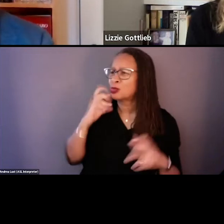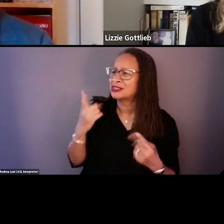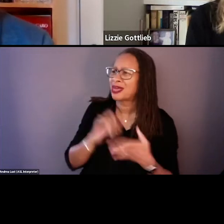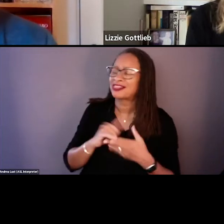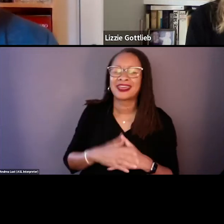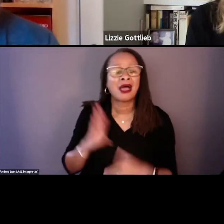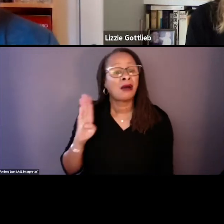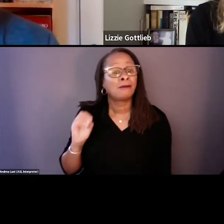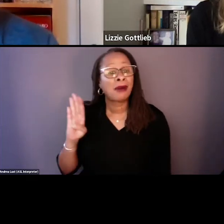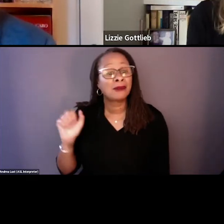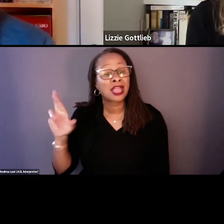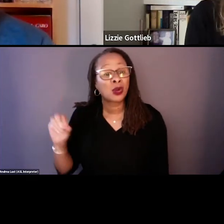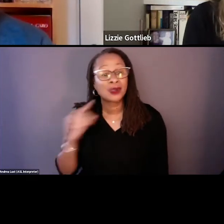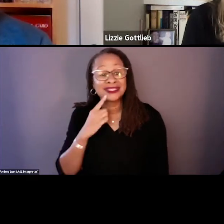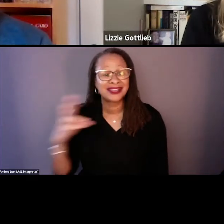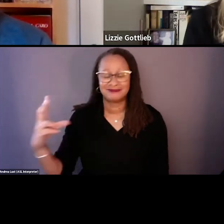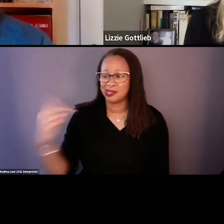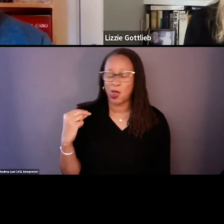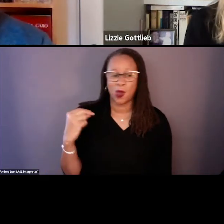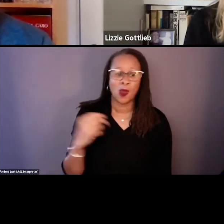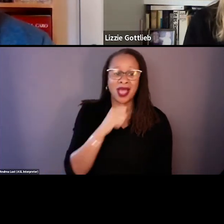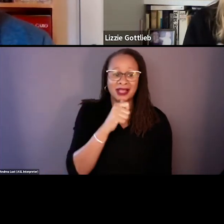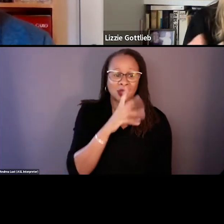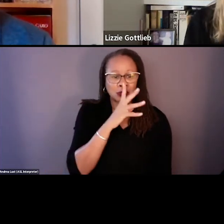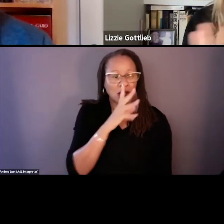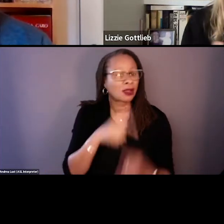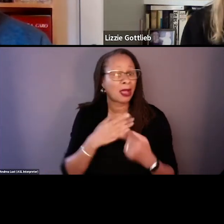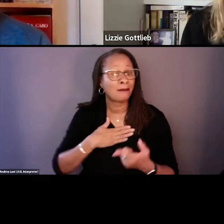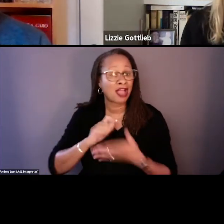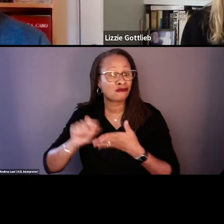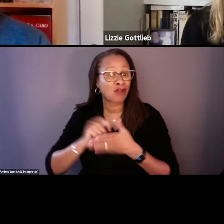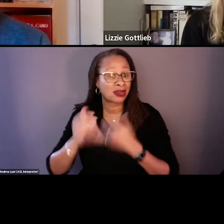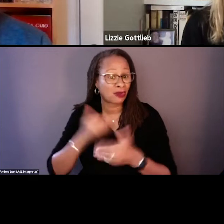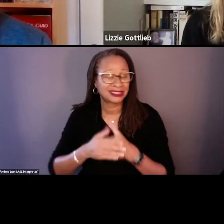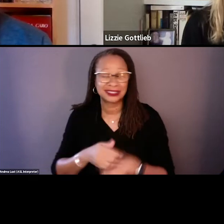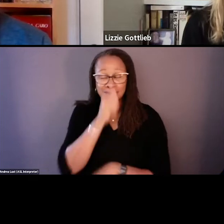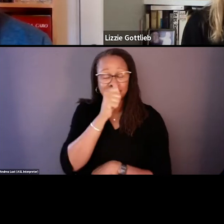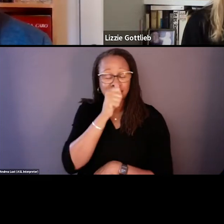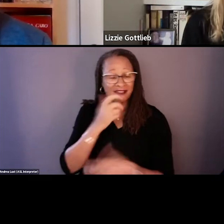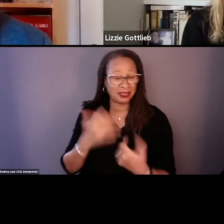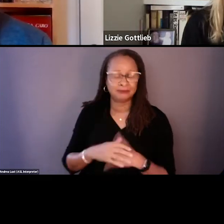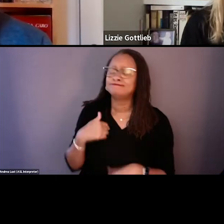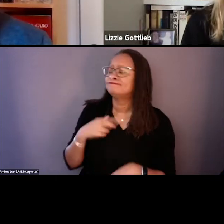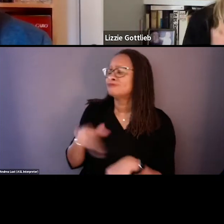(chuckles) Why am I not surprised about that? (chuckles) Bob Caro said, "No, I don't speak about my writing process. It's too private."